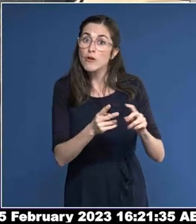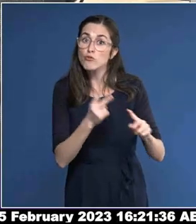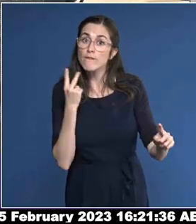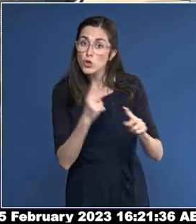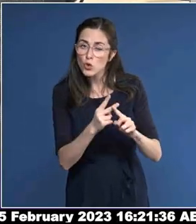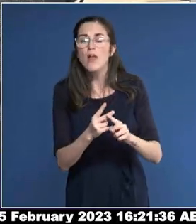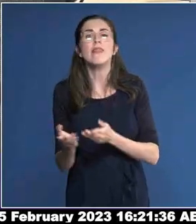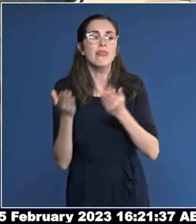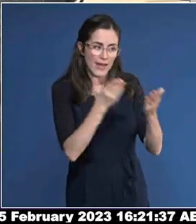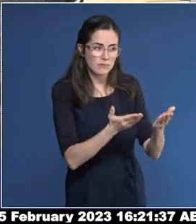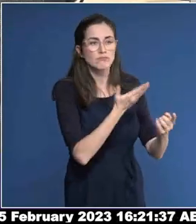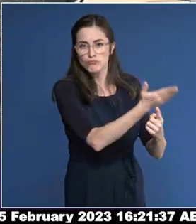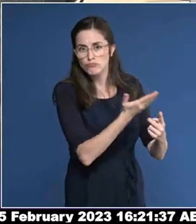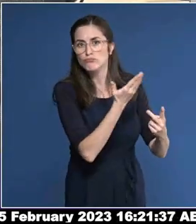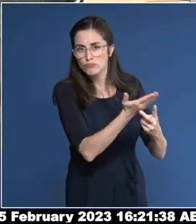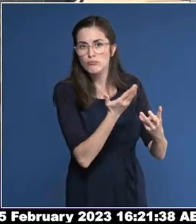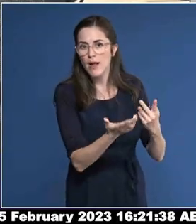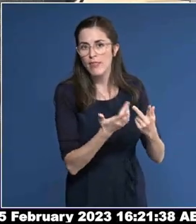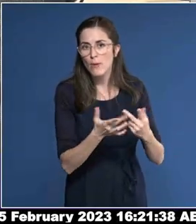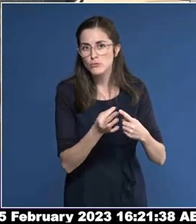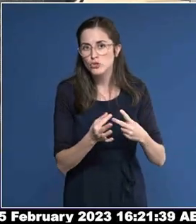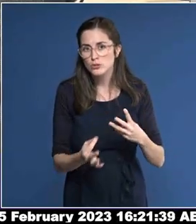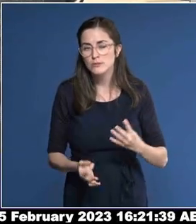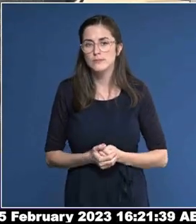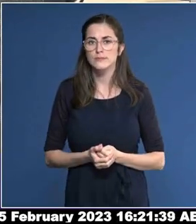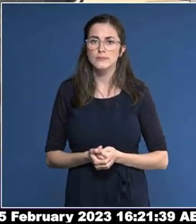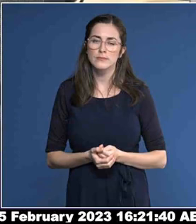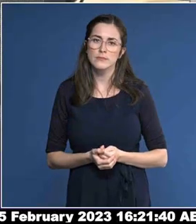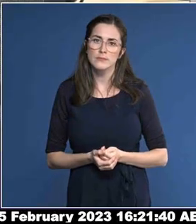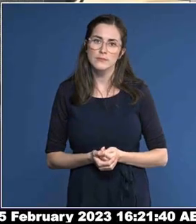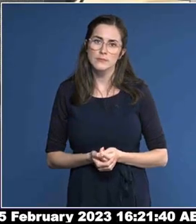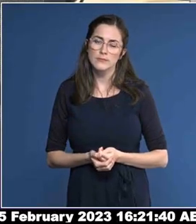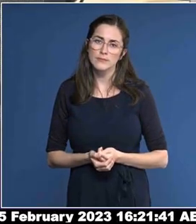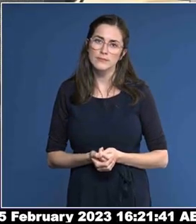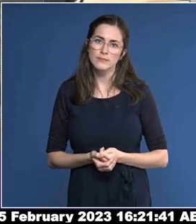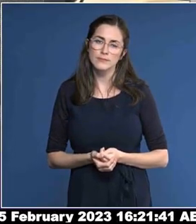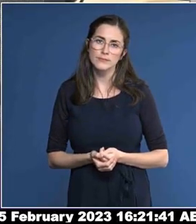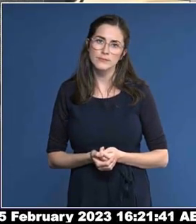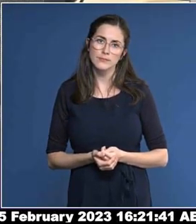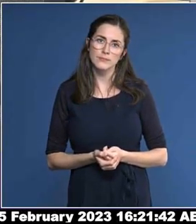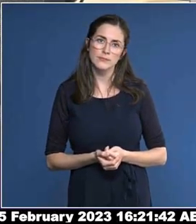Coming back to what you were saying earlier about the capacity of support